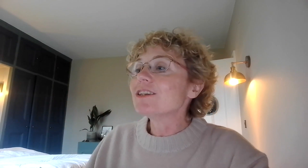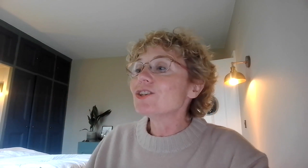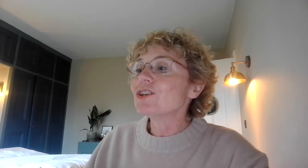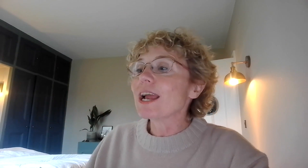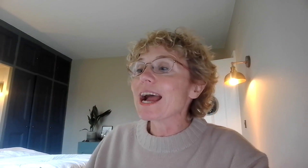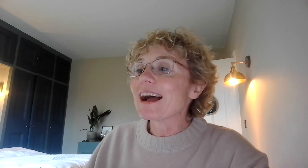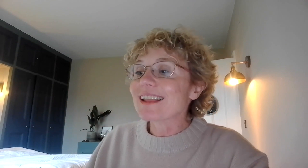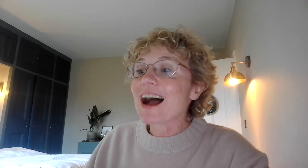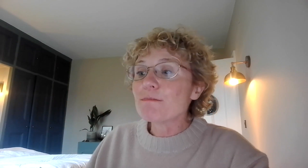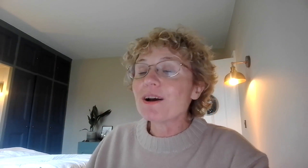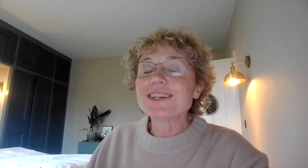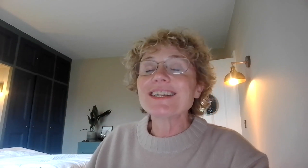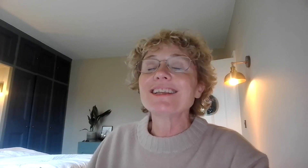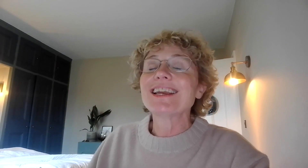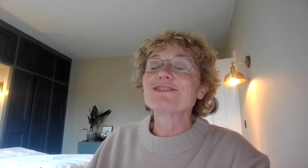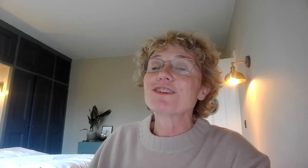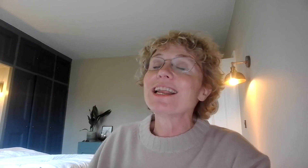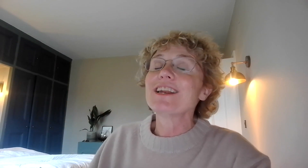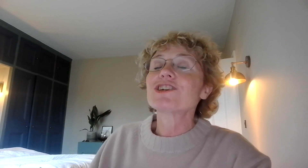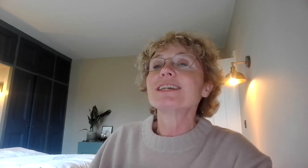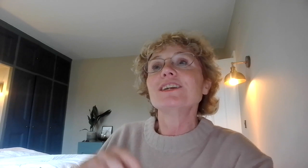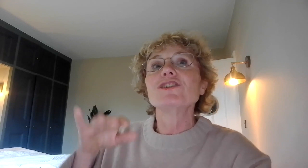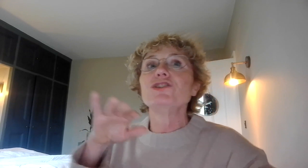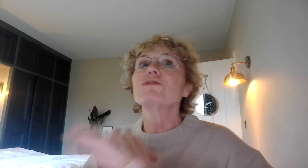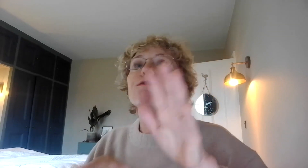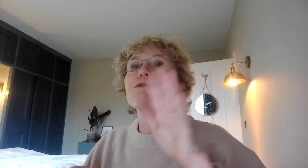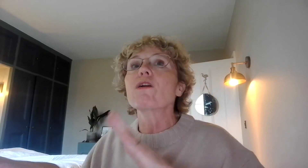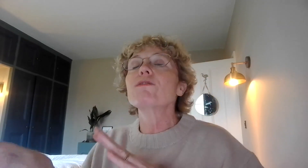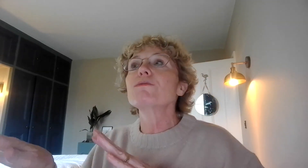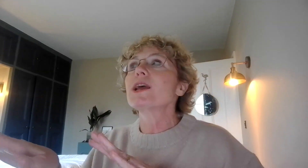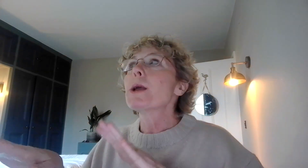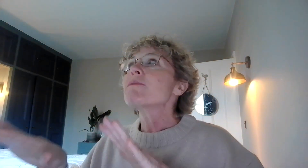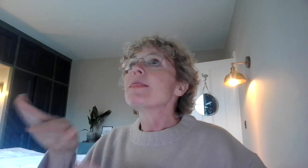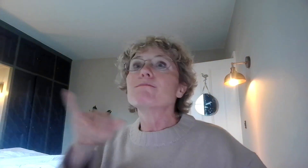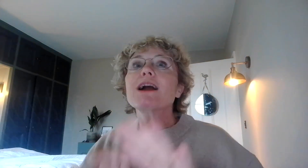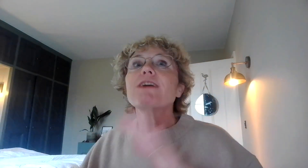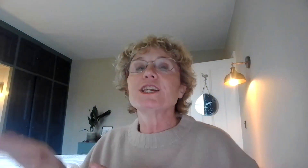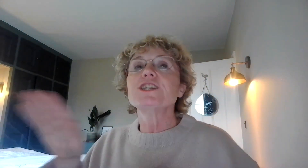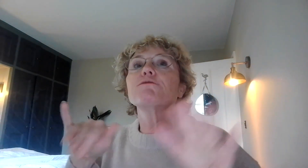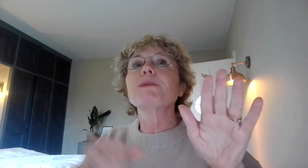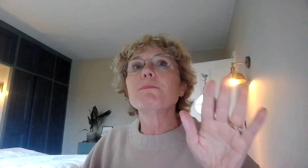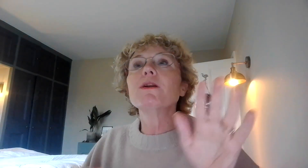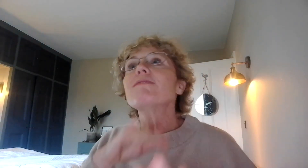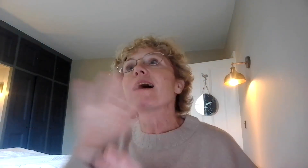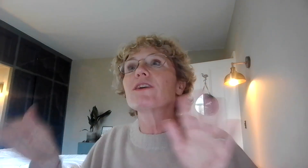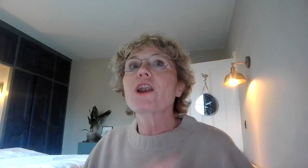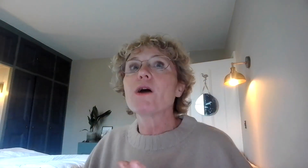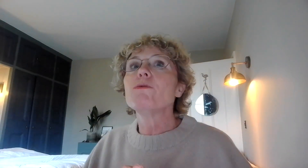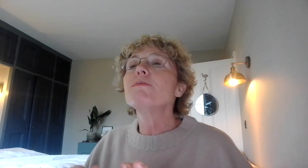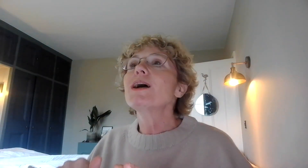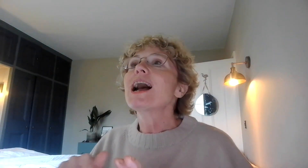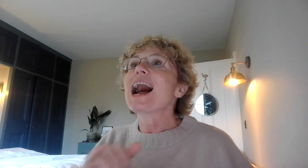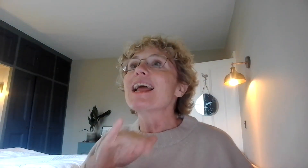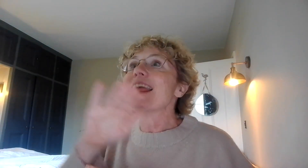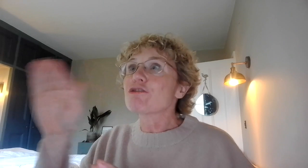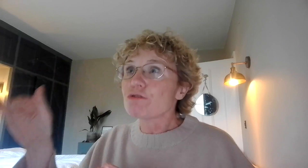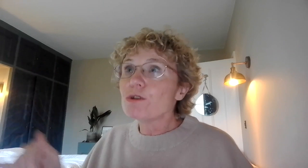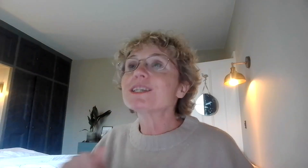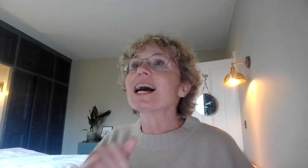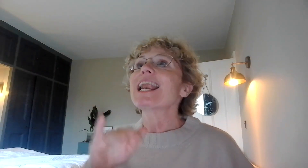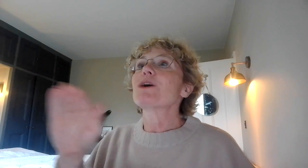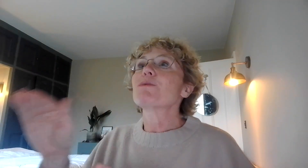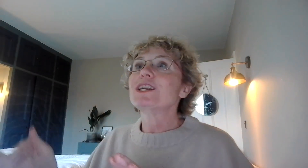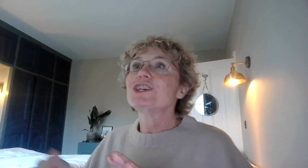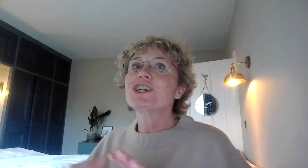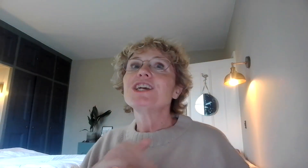And I personally think it's really interesting, because you can follow the migrations of people around the globe through sign language.